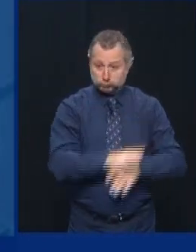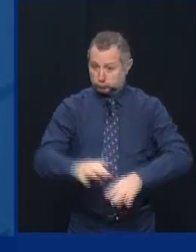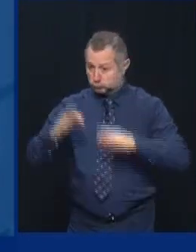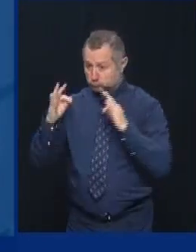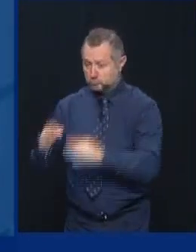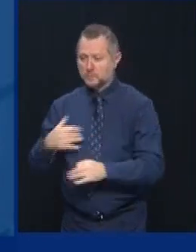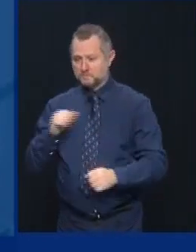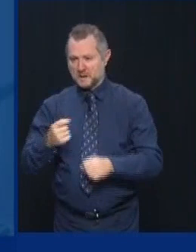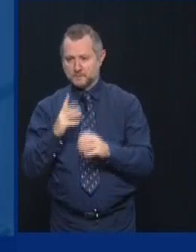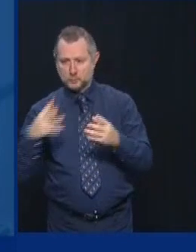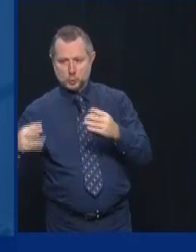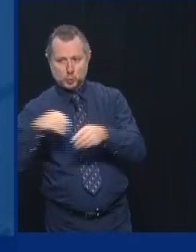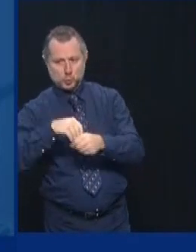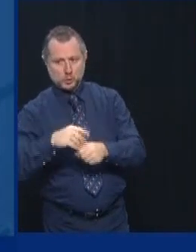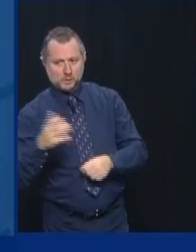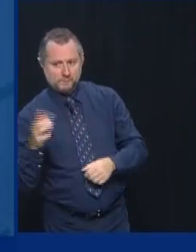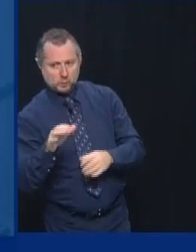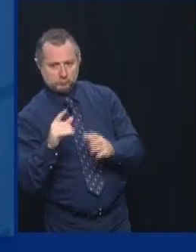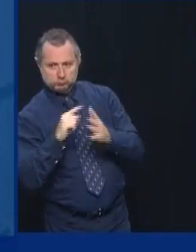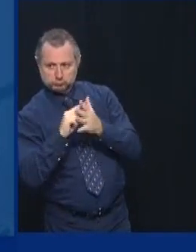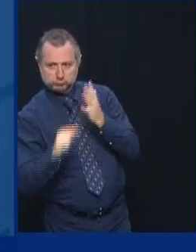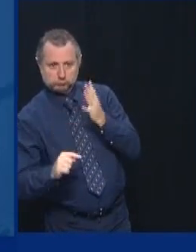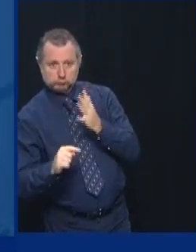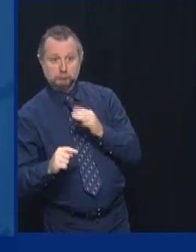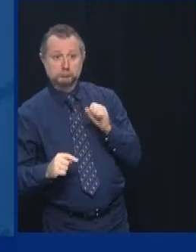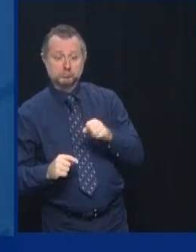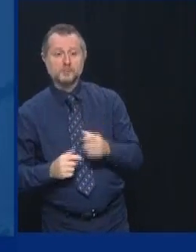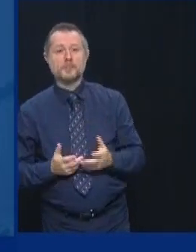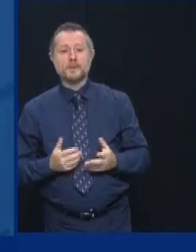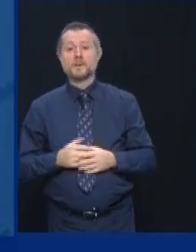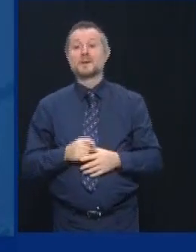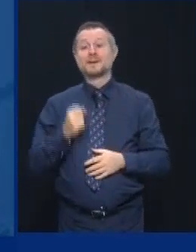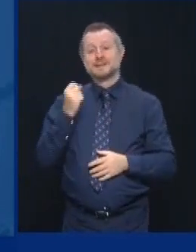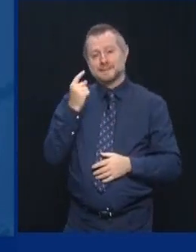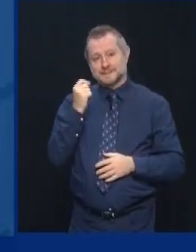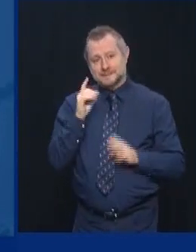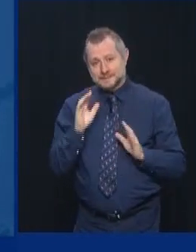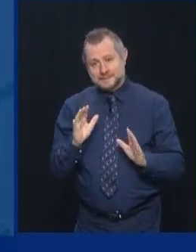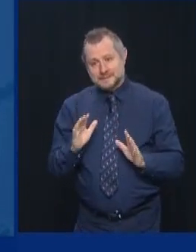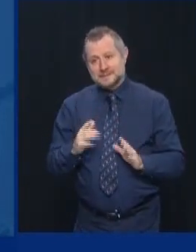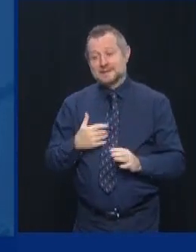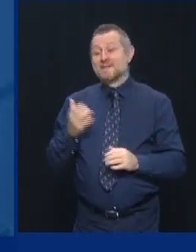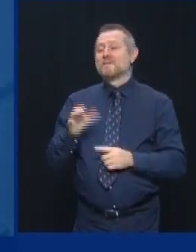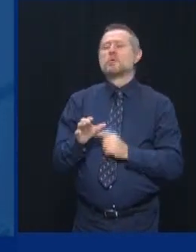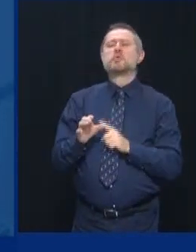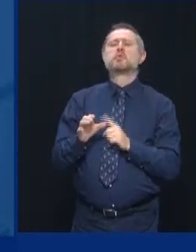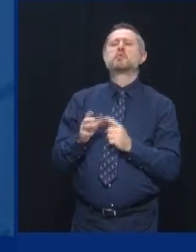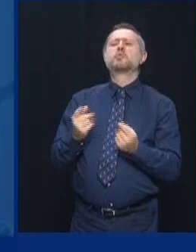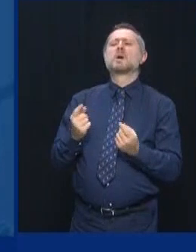THAT'S STEP ONE. IF WE GET PAST STEP ONE, THEN WE